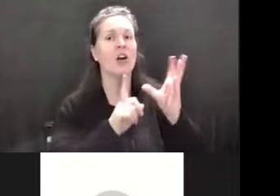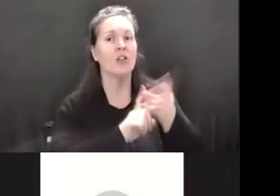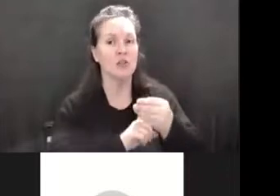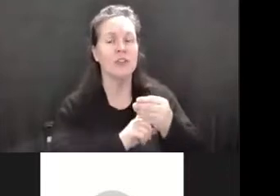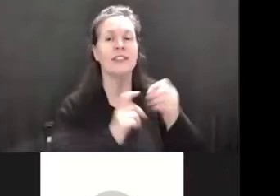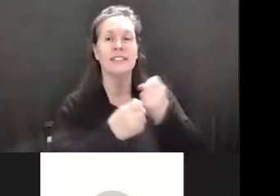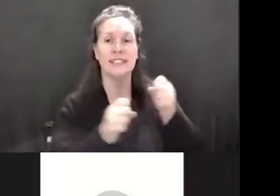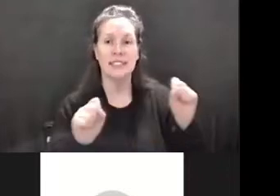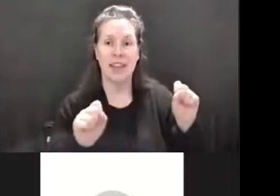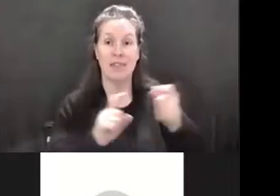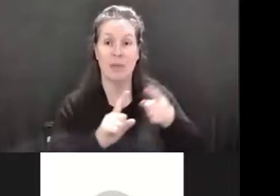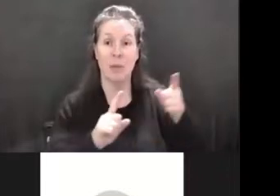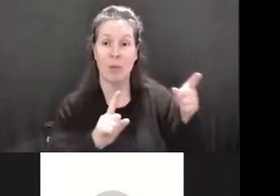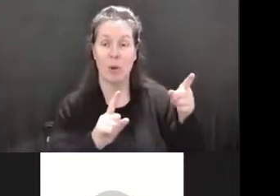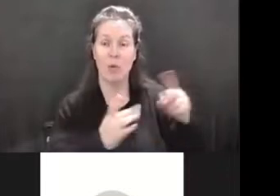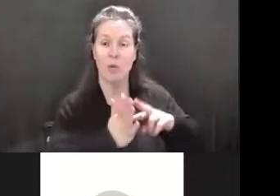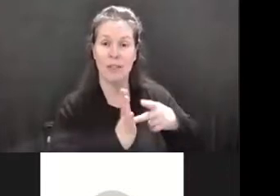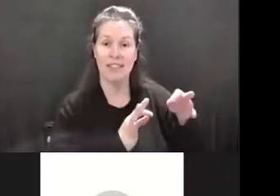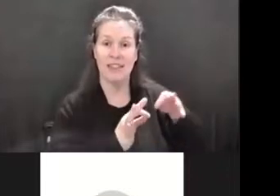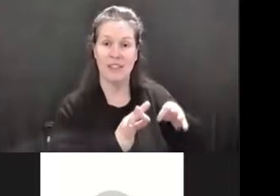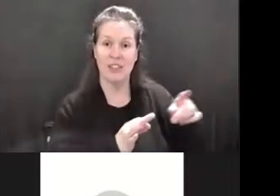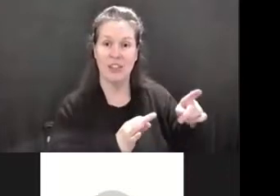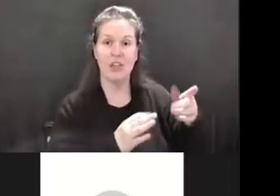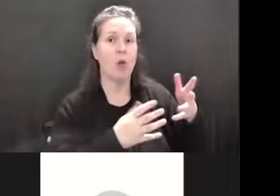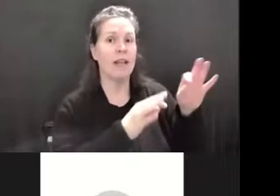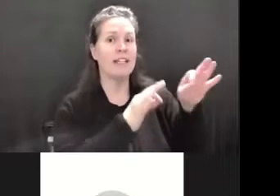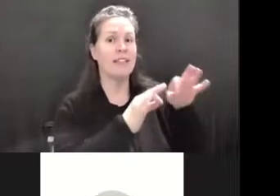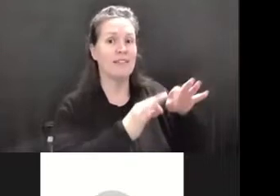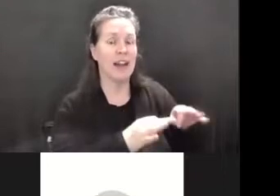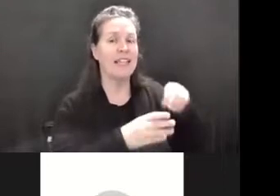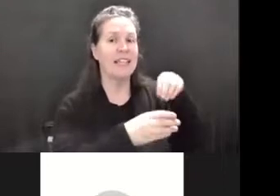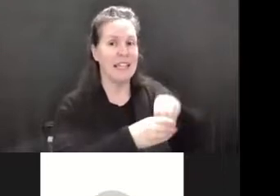from the definitions as they already defined in the bill language itself.